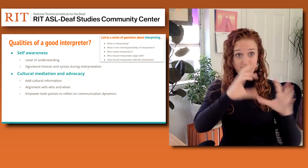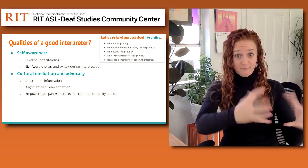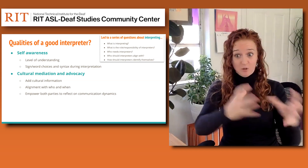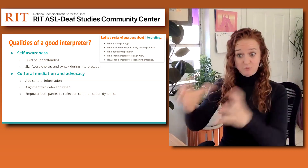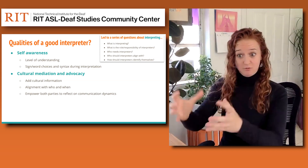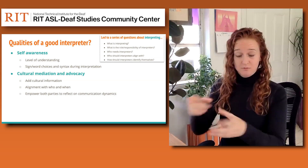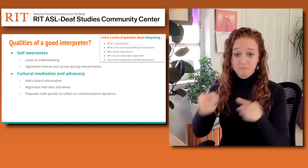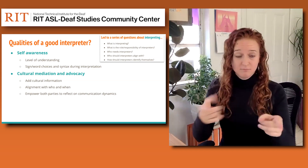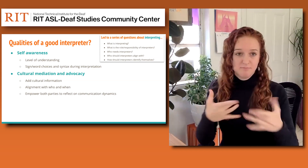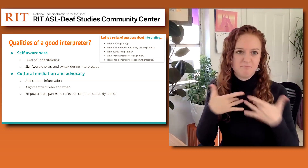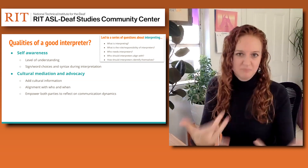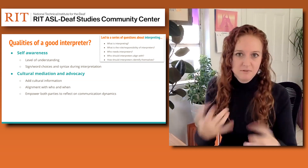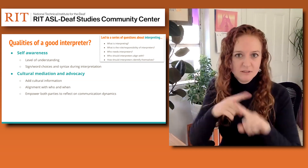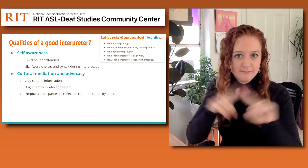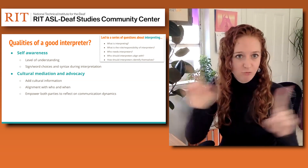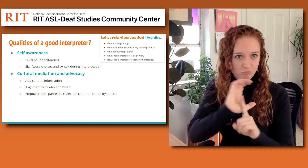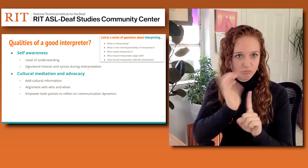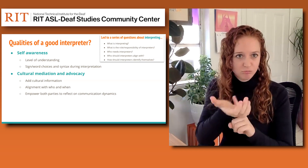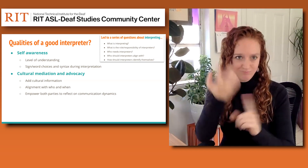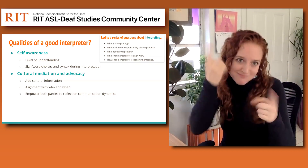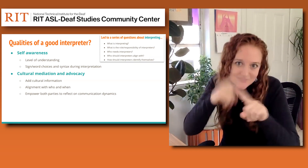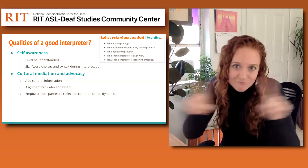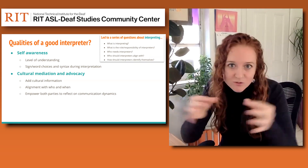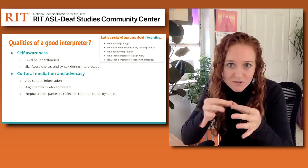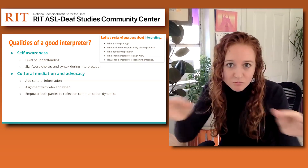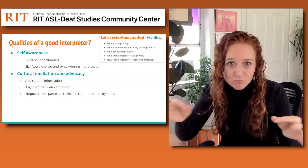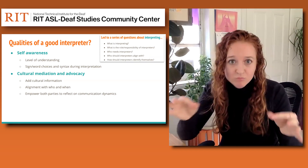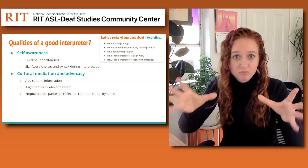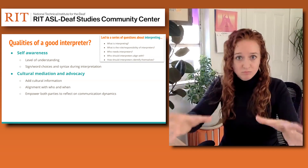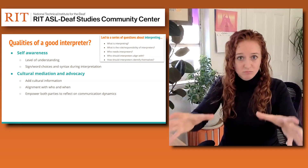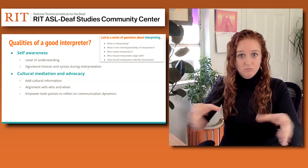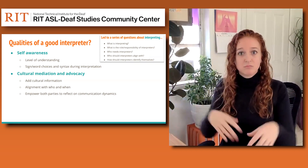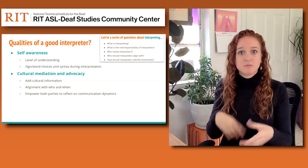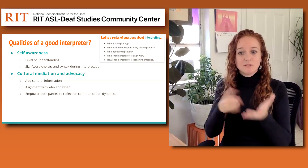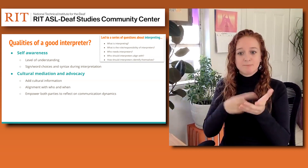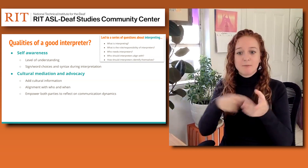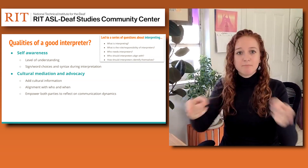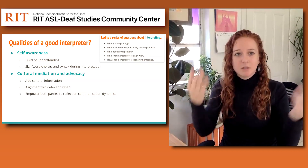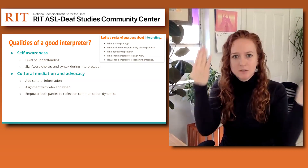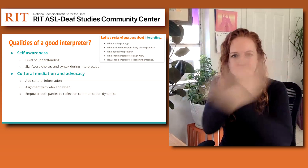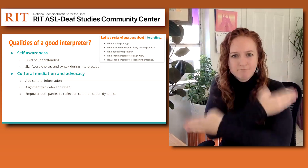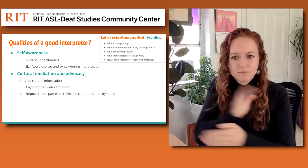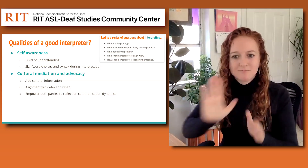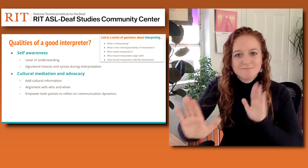When there's two groups and there's an interpreter in the middle, of course there is a cultural difference.